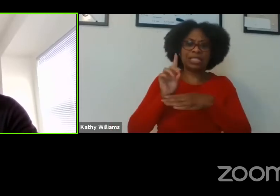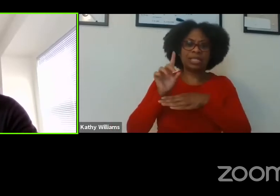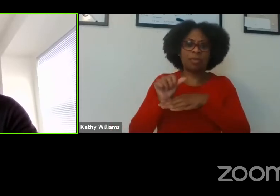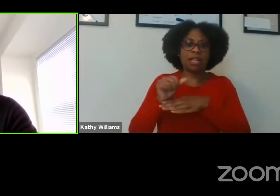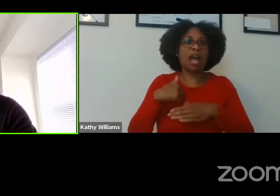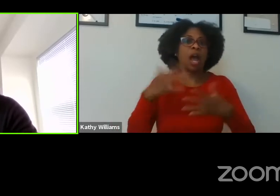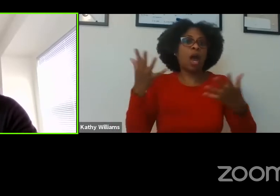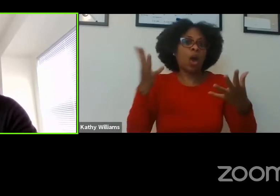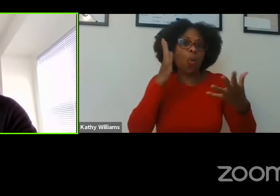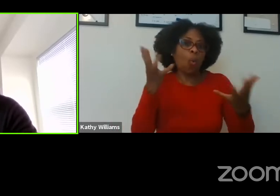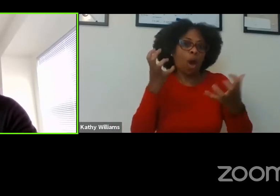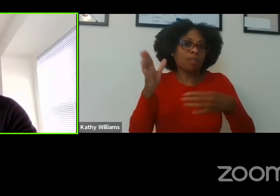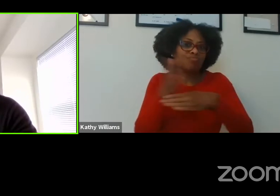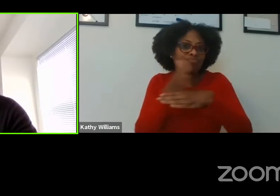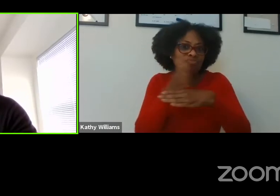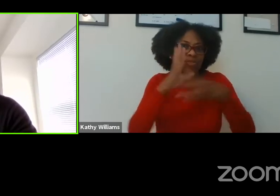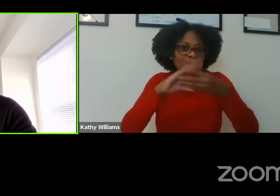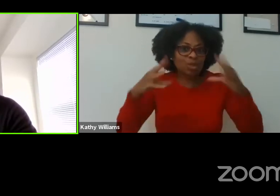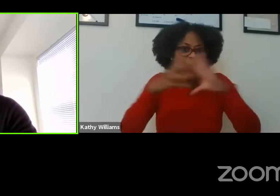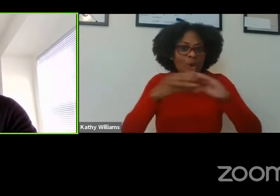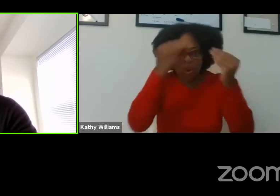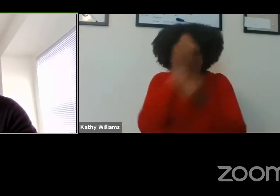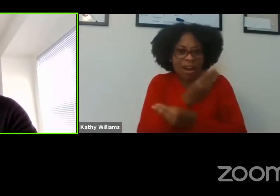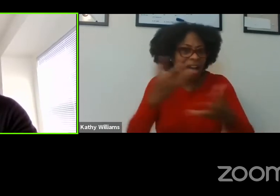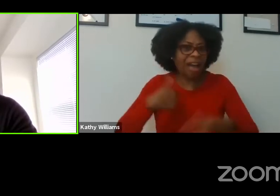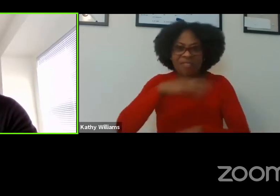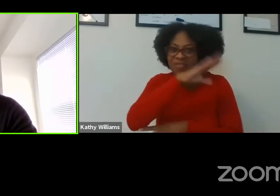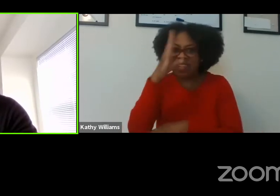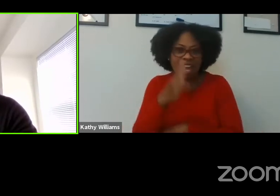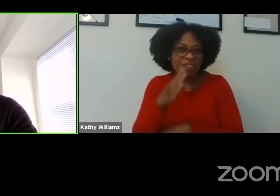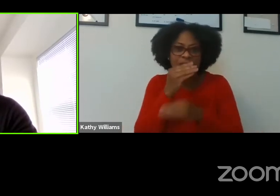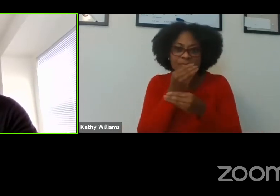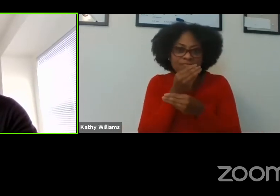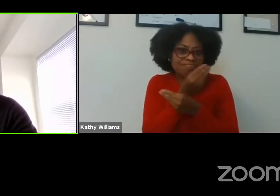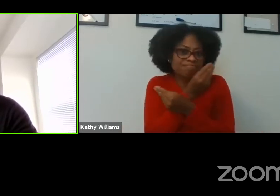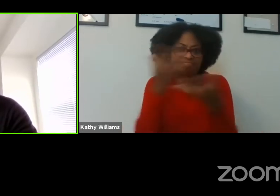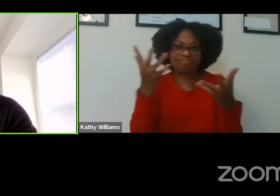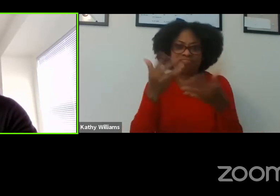guys a story that I have never shared before. Give me a second.